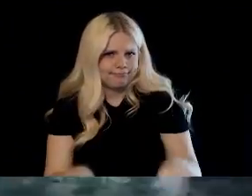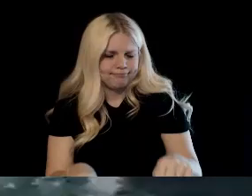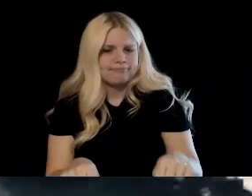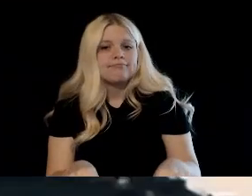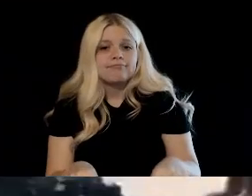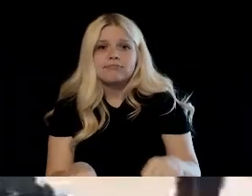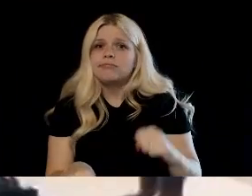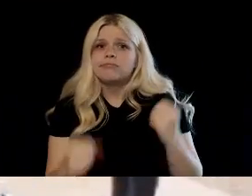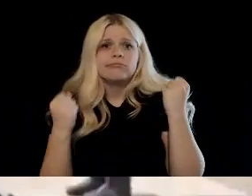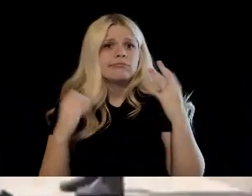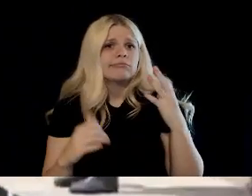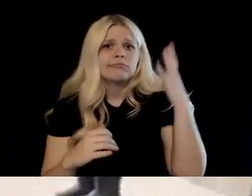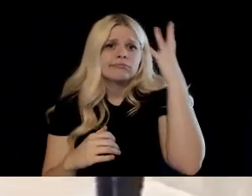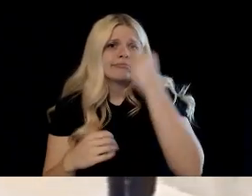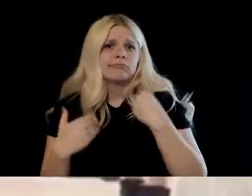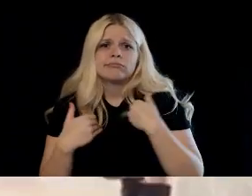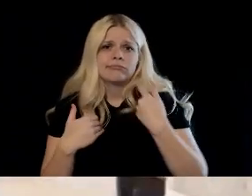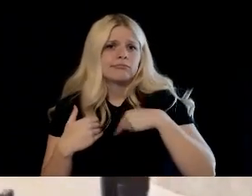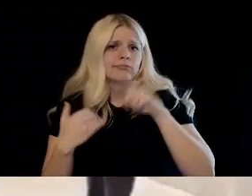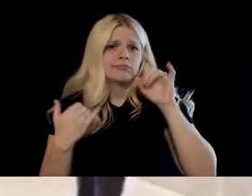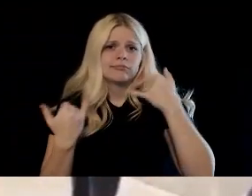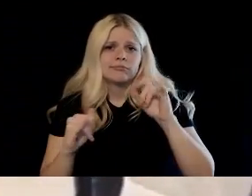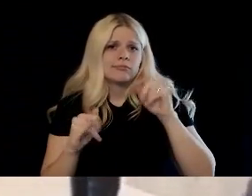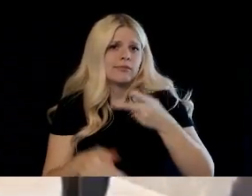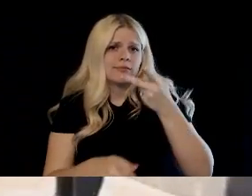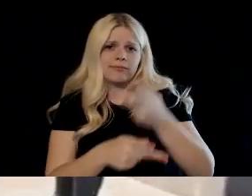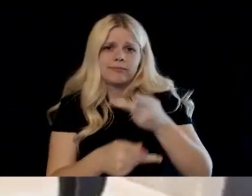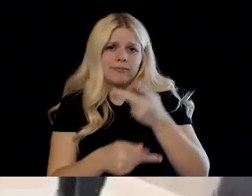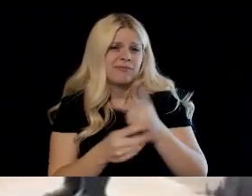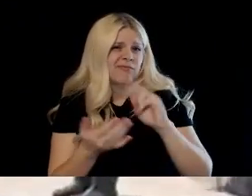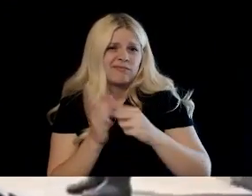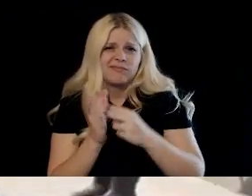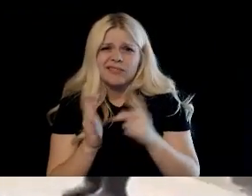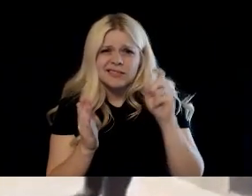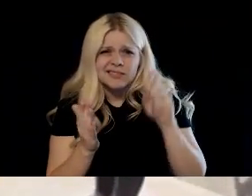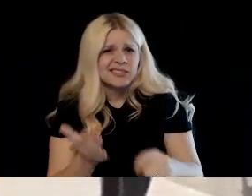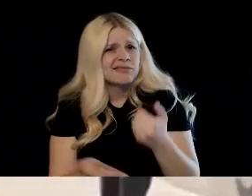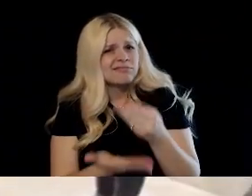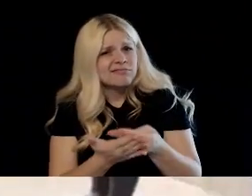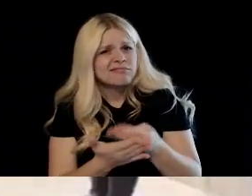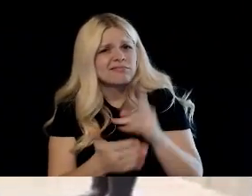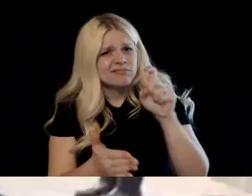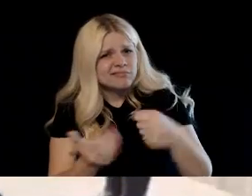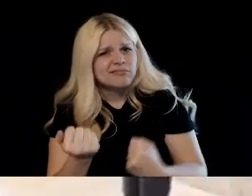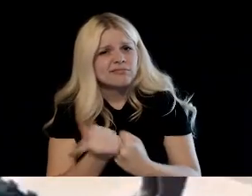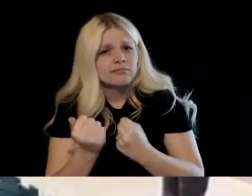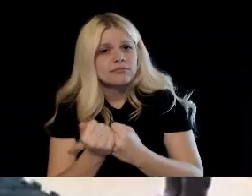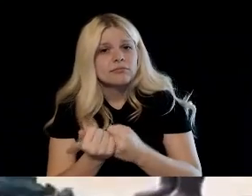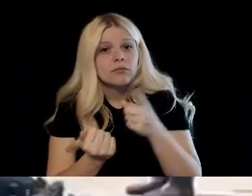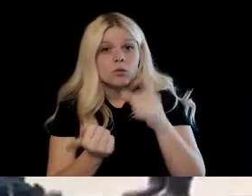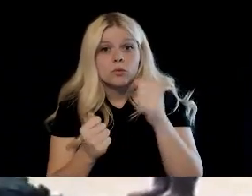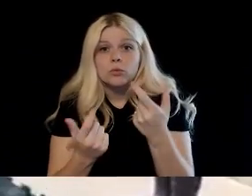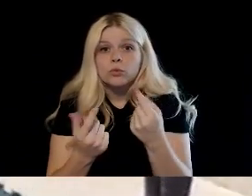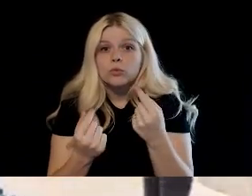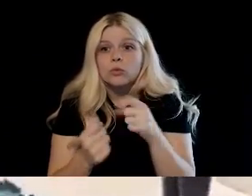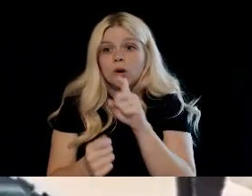need to take great care of, so we are looking for you to support! You can click on that Donate button now, you can go check out our animal art work, that we'll